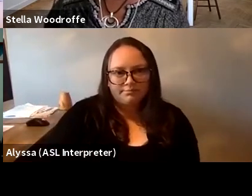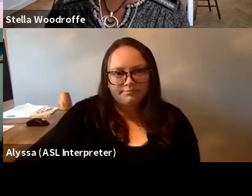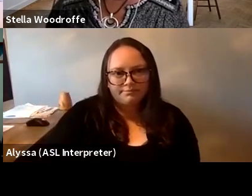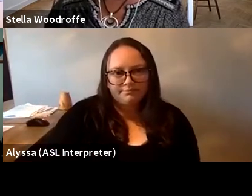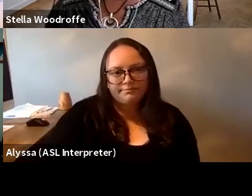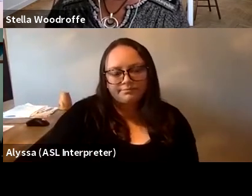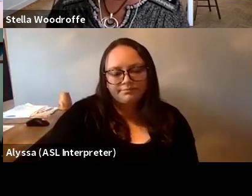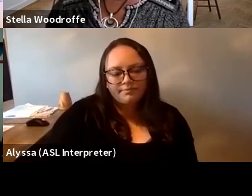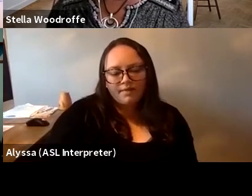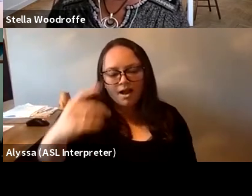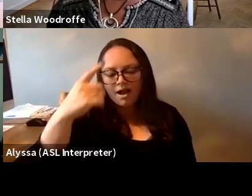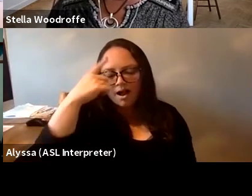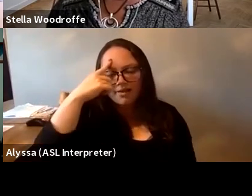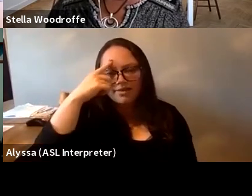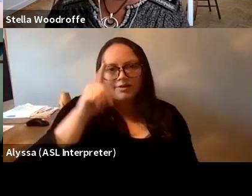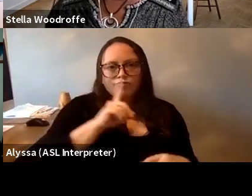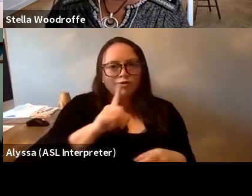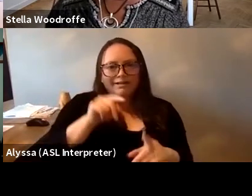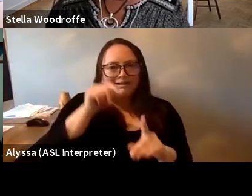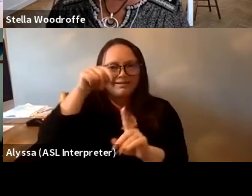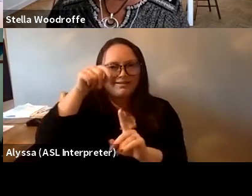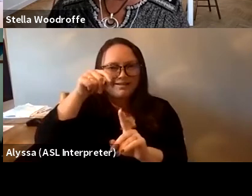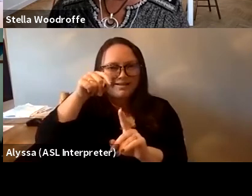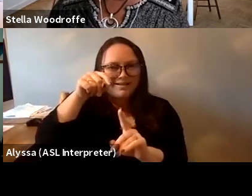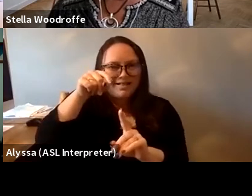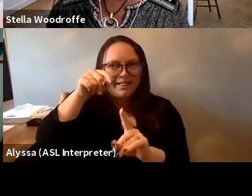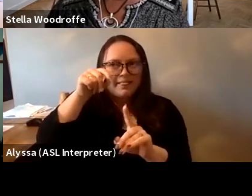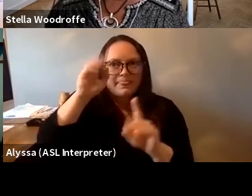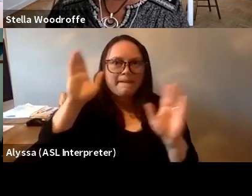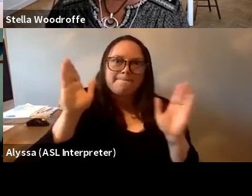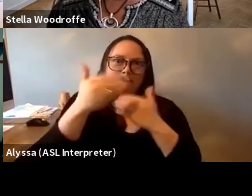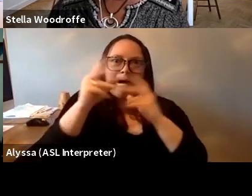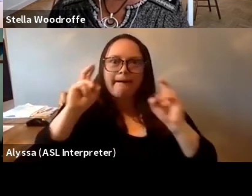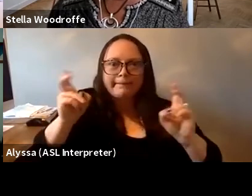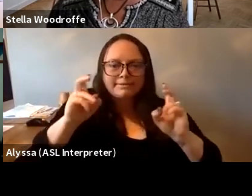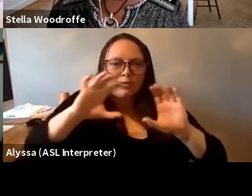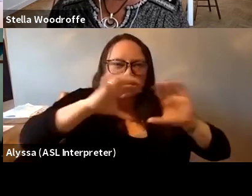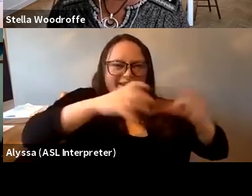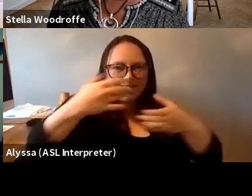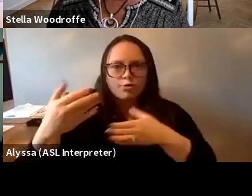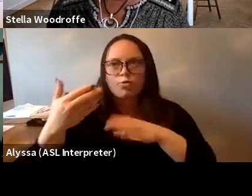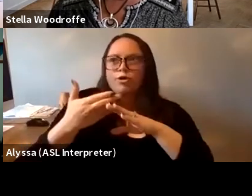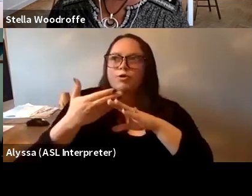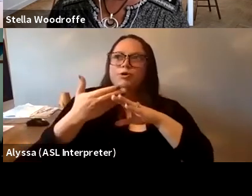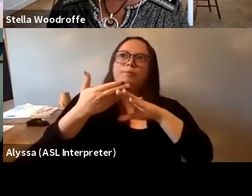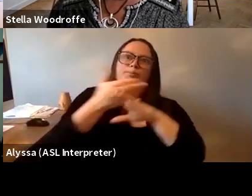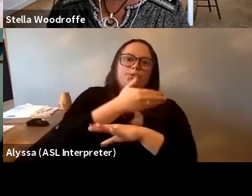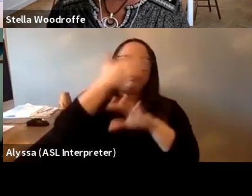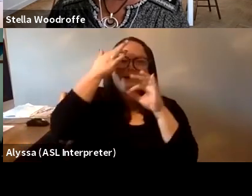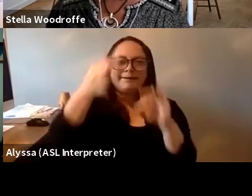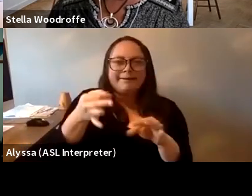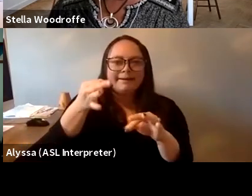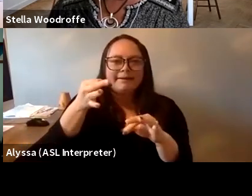get rid of whatever box or preconceived notion, because I think it's just the more you fight to hold on to that to